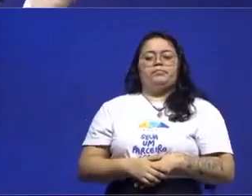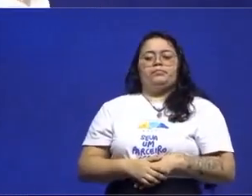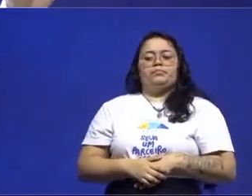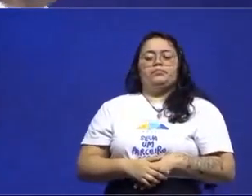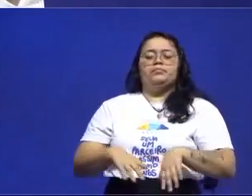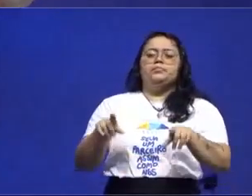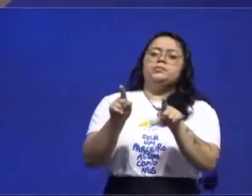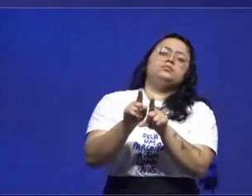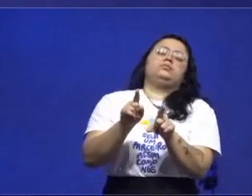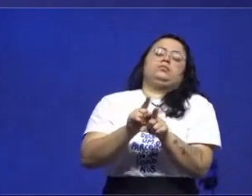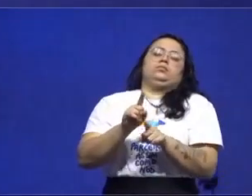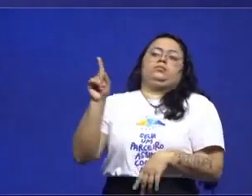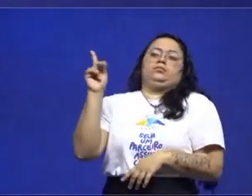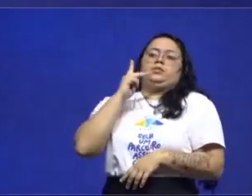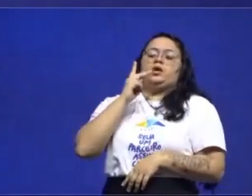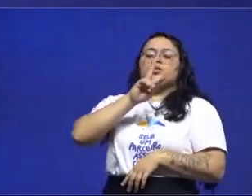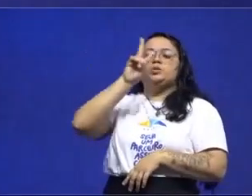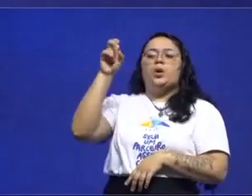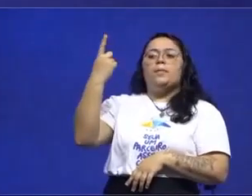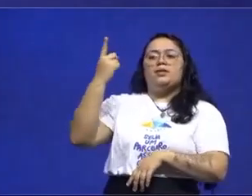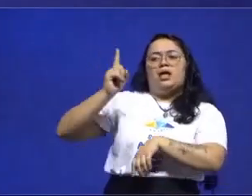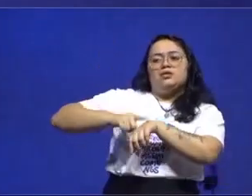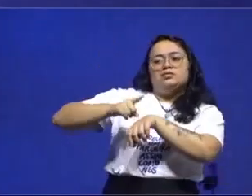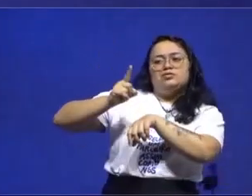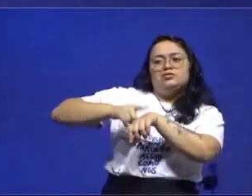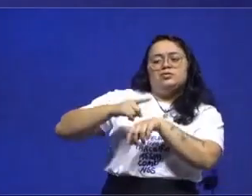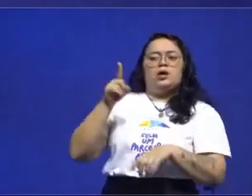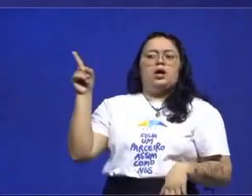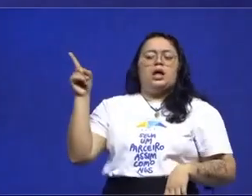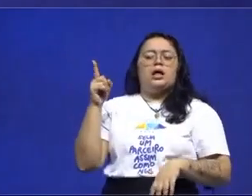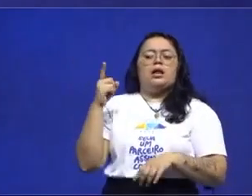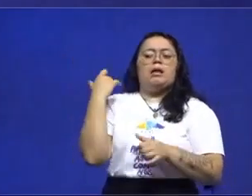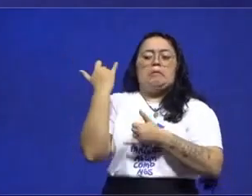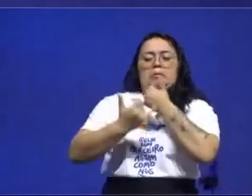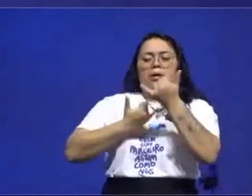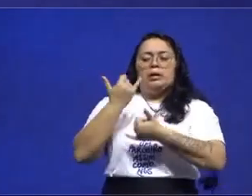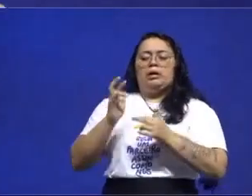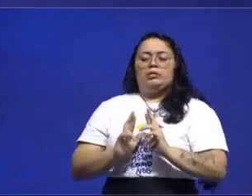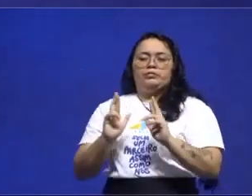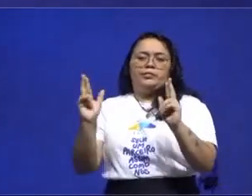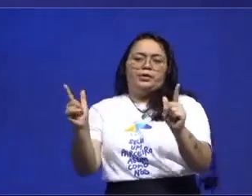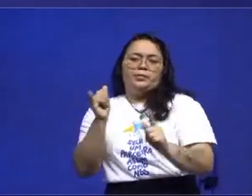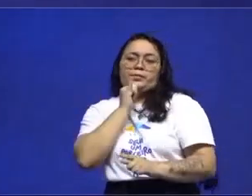was talking about about the little finger on the table, it's playing in a different way, for example, there's a cart